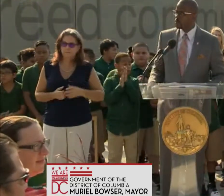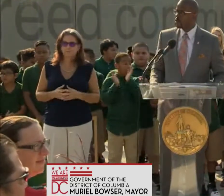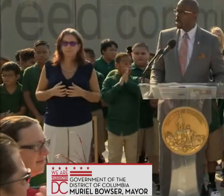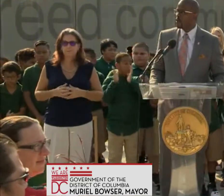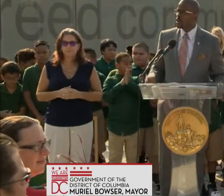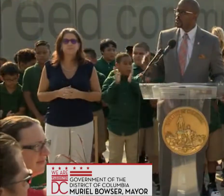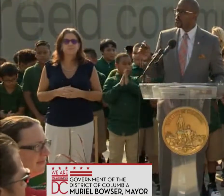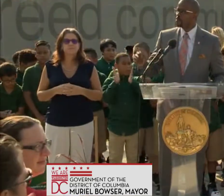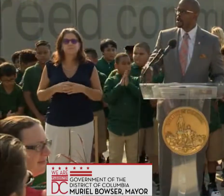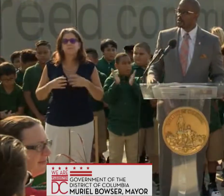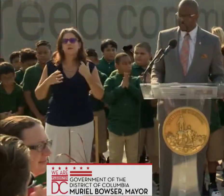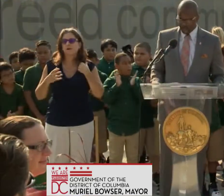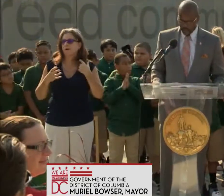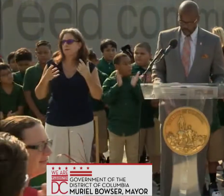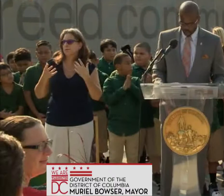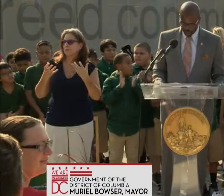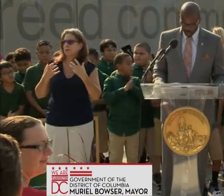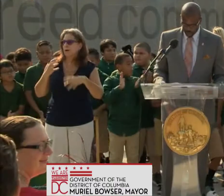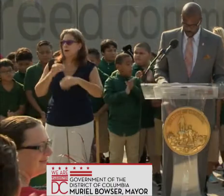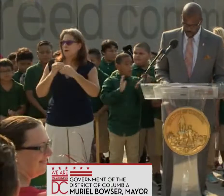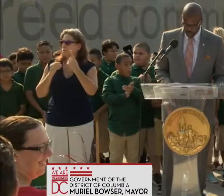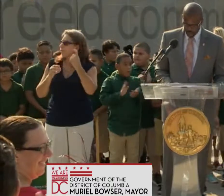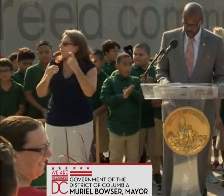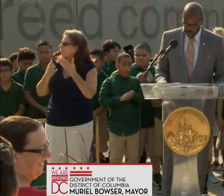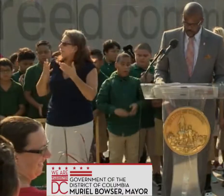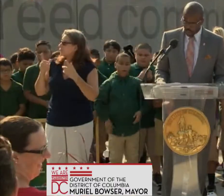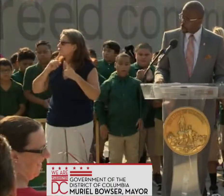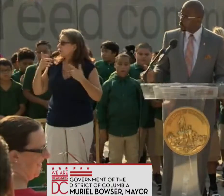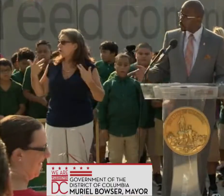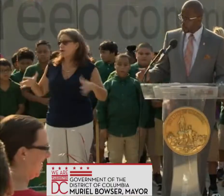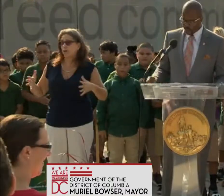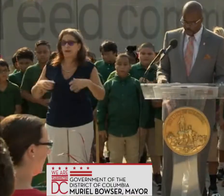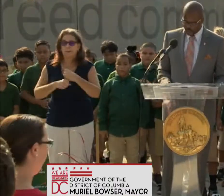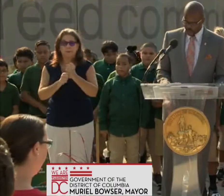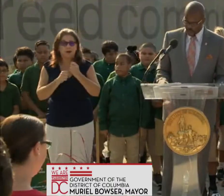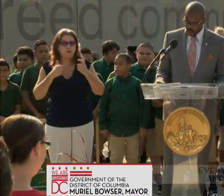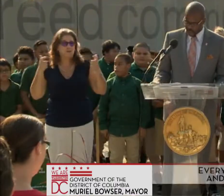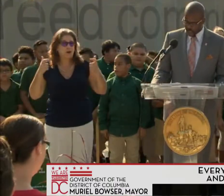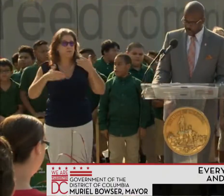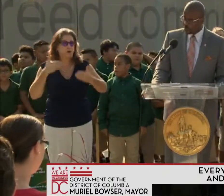they're going to do even better this year so reread is doing great things for